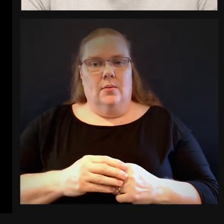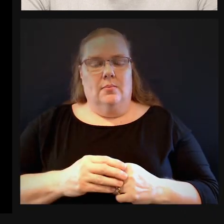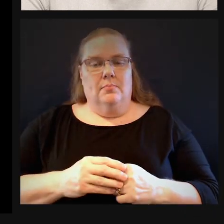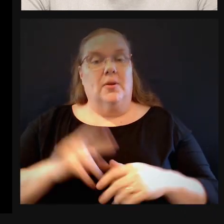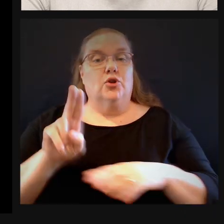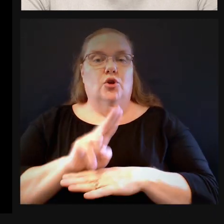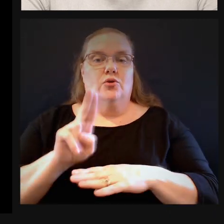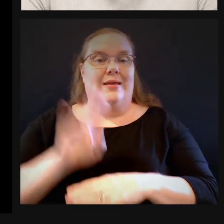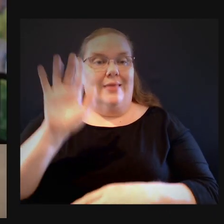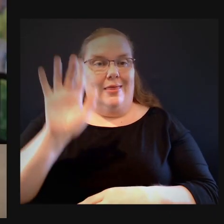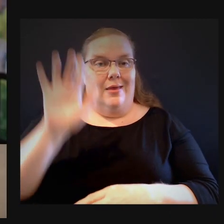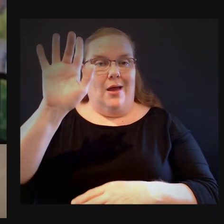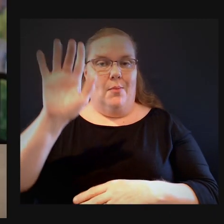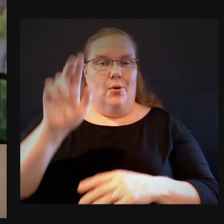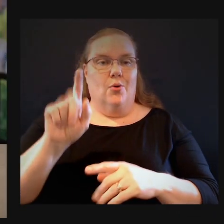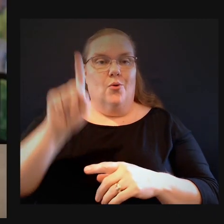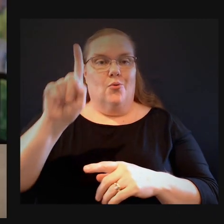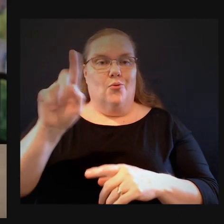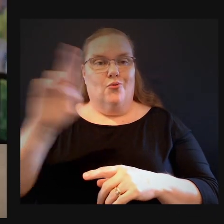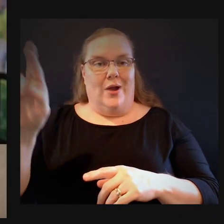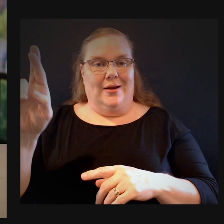Thank you. Thanks.